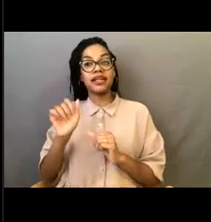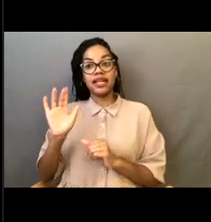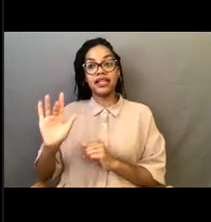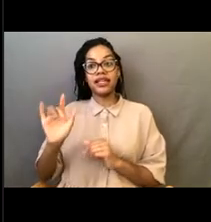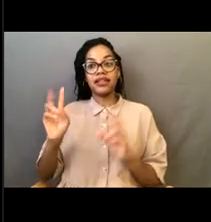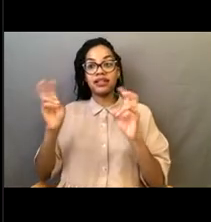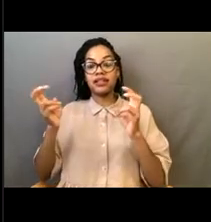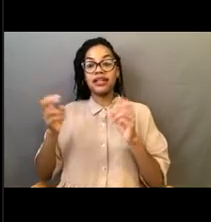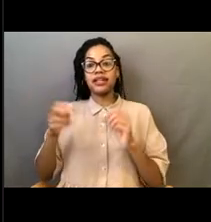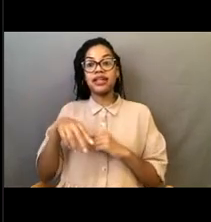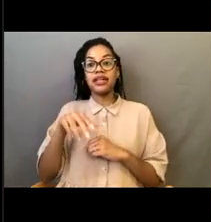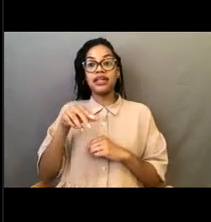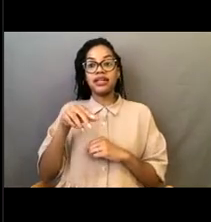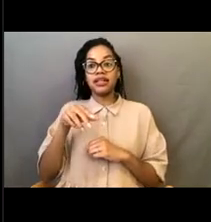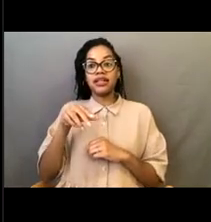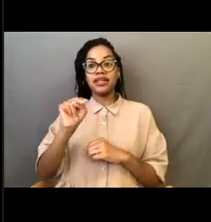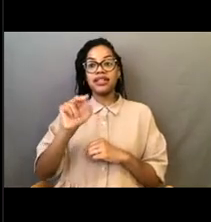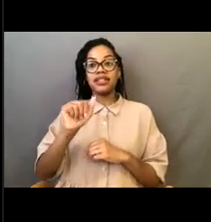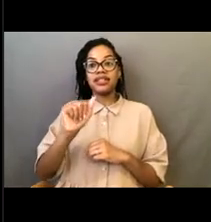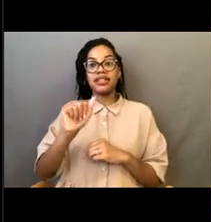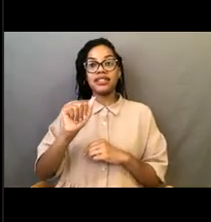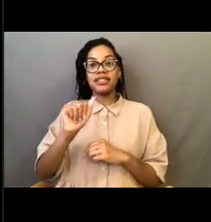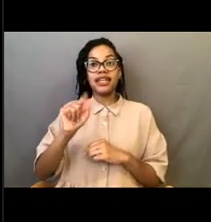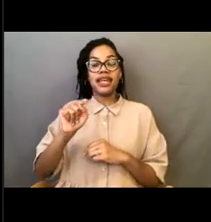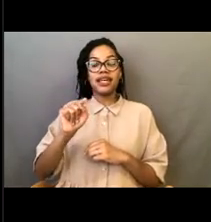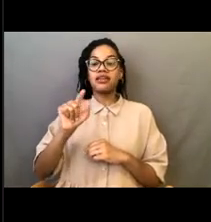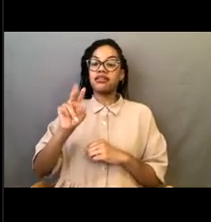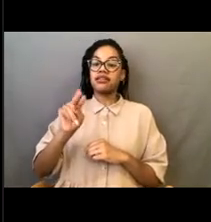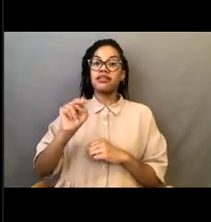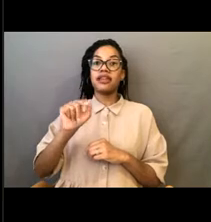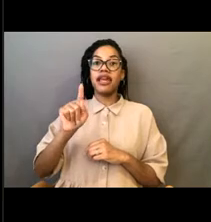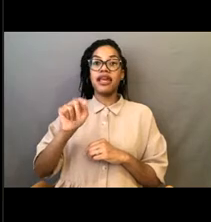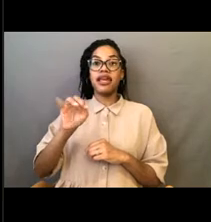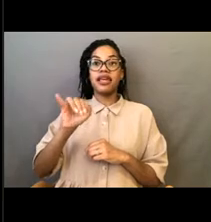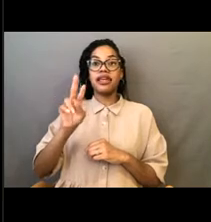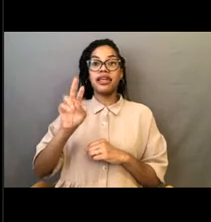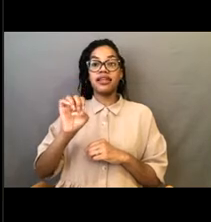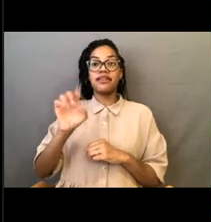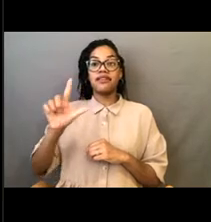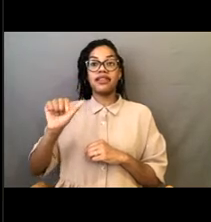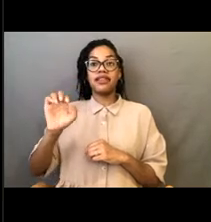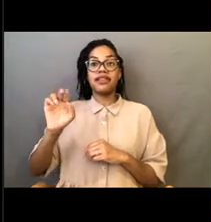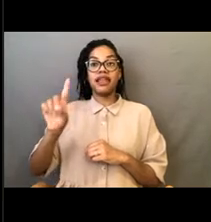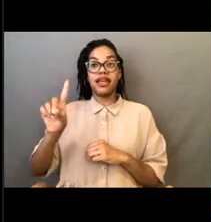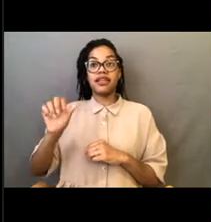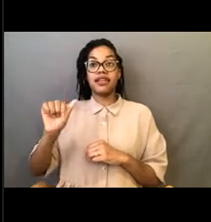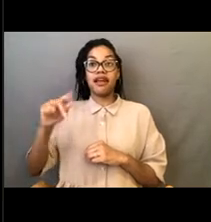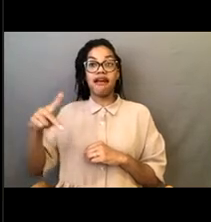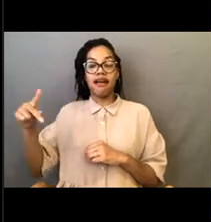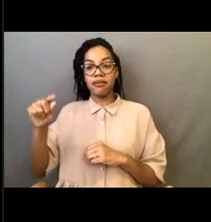and you can look at where you live and see what Native land you're on. So as we begin, I just want to recognize and acknowledge